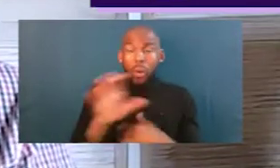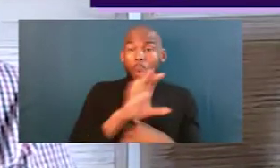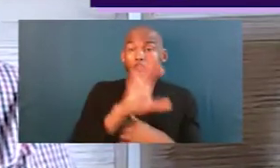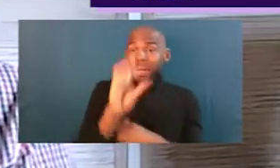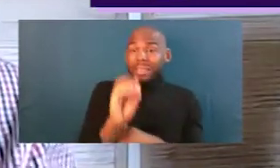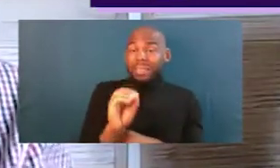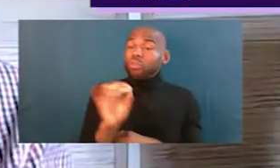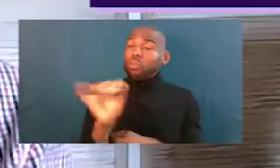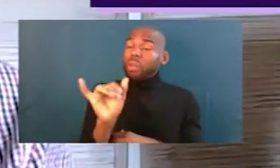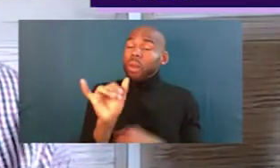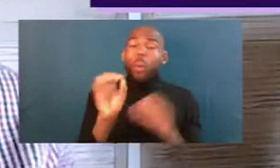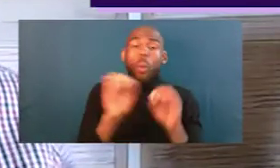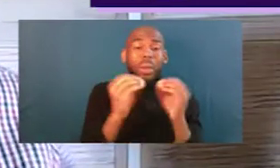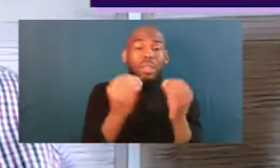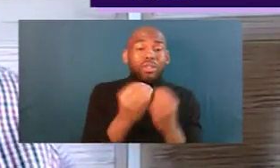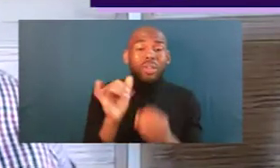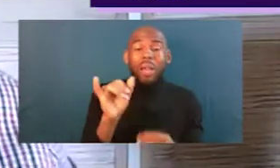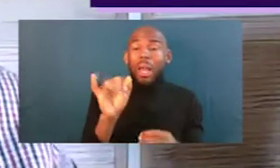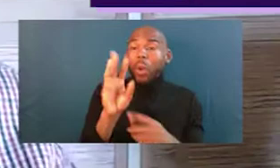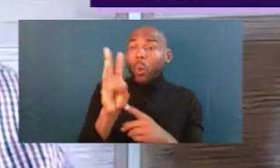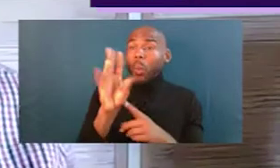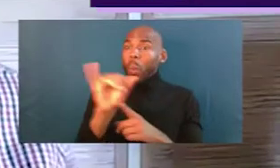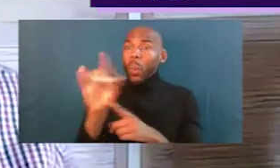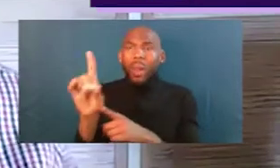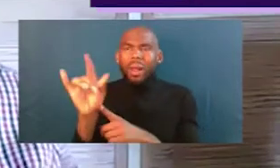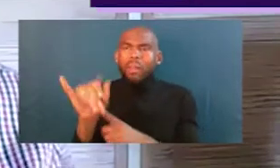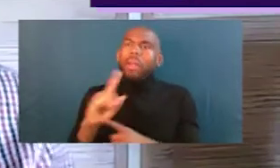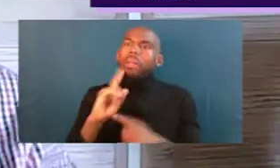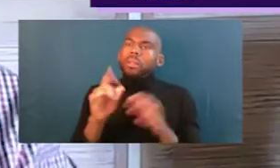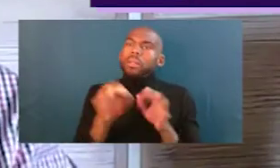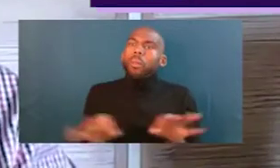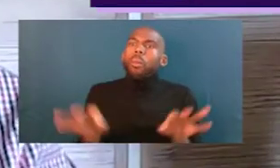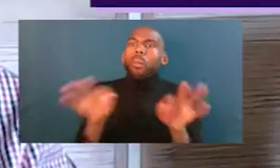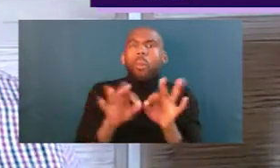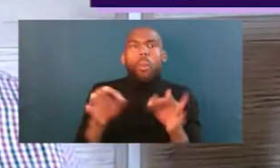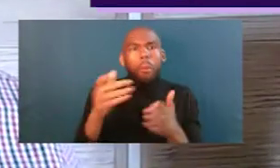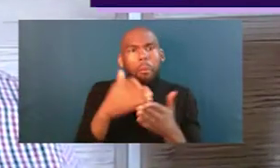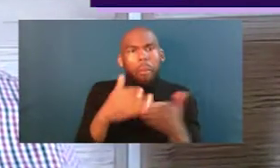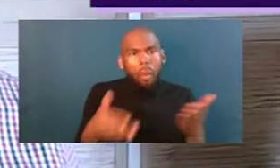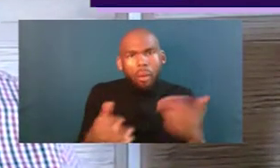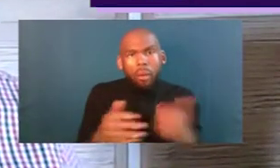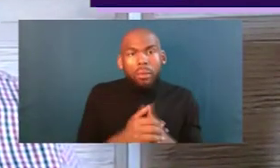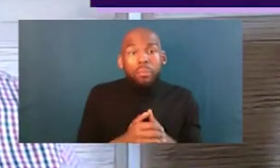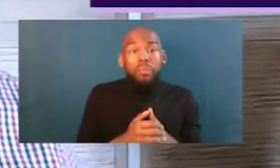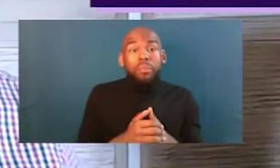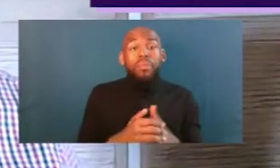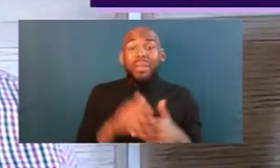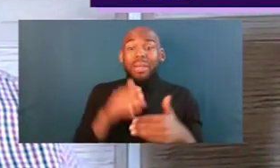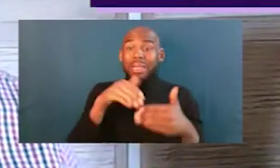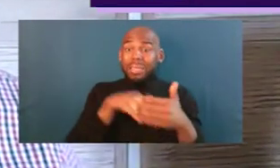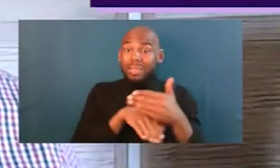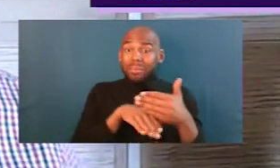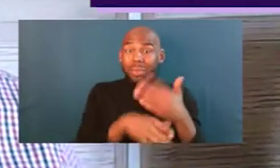like WID is a really important part of the product development process. Investment in accessible technology